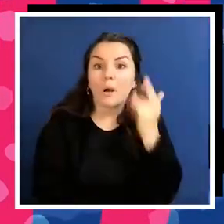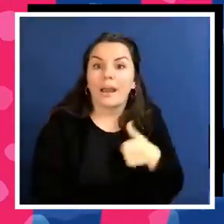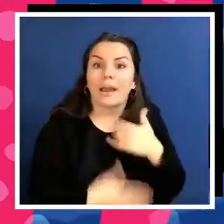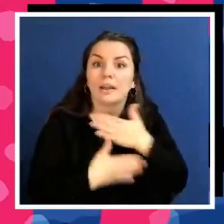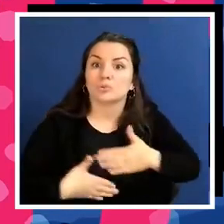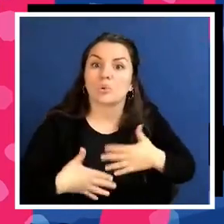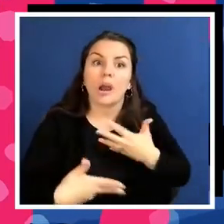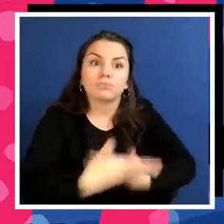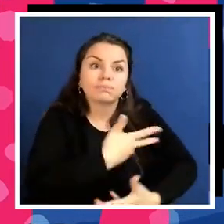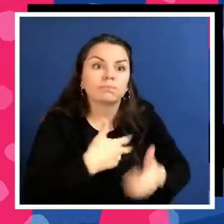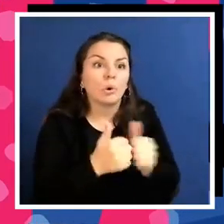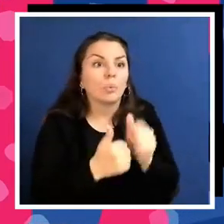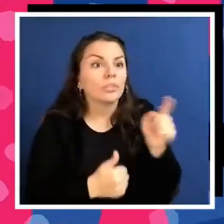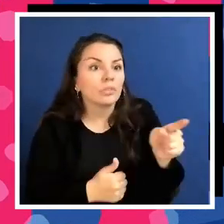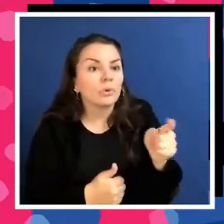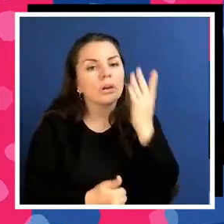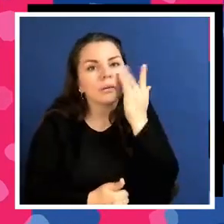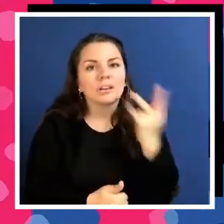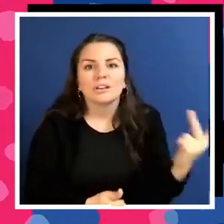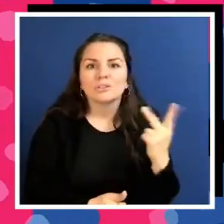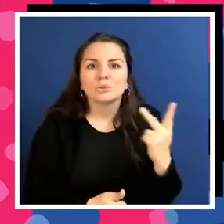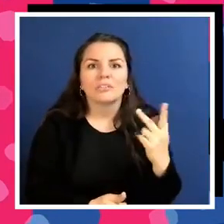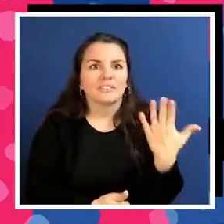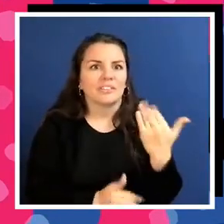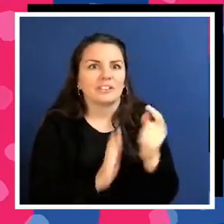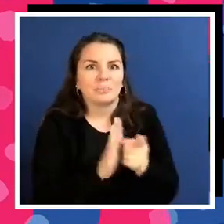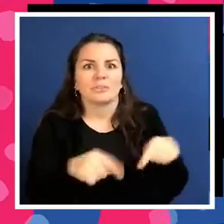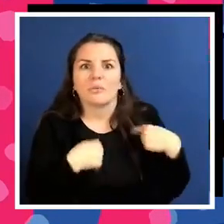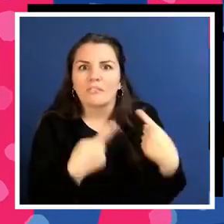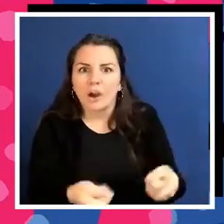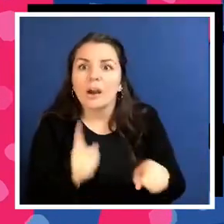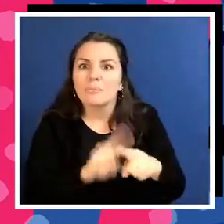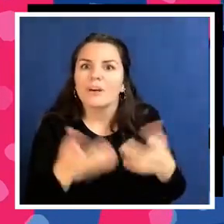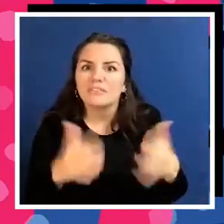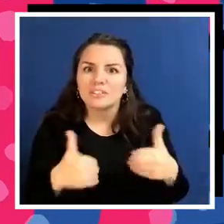PEACE. I WAS JUST TEXTING MY SISTER TO MAKE SURE SHE KNEW ABOUT THTH.